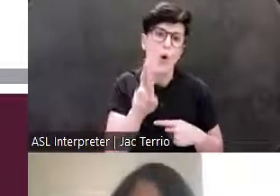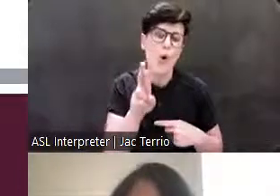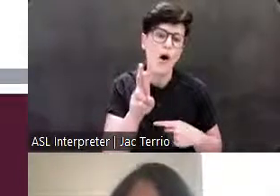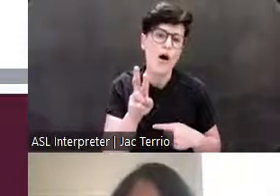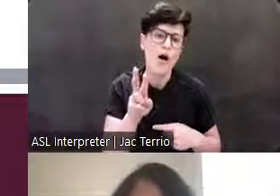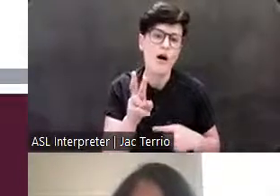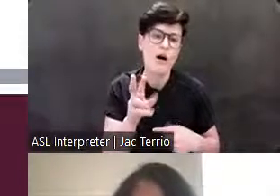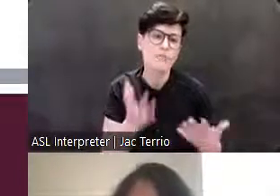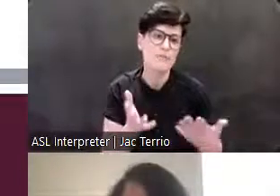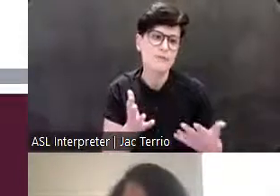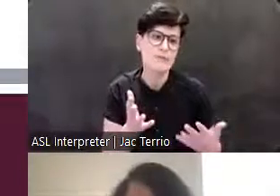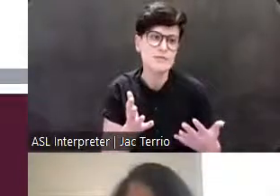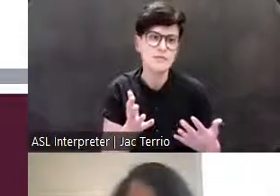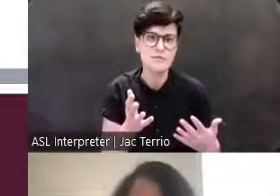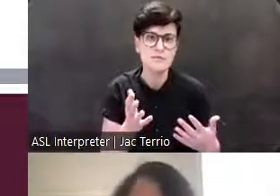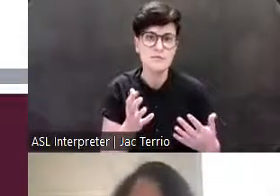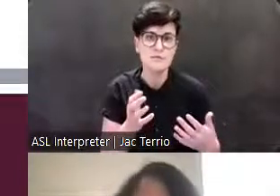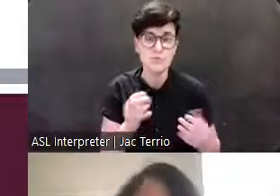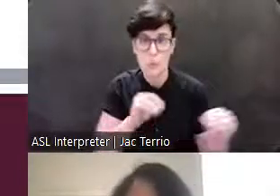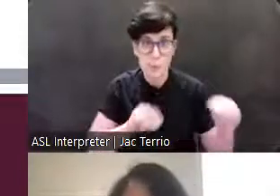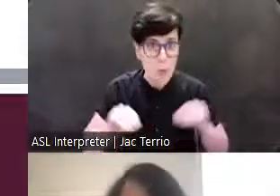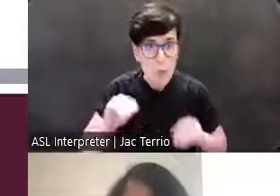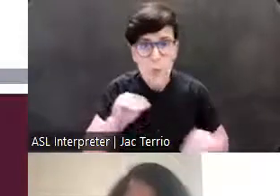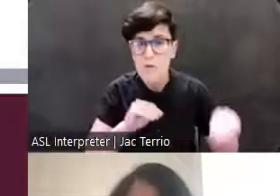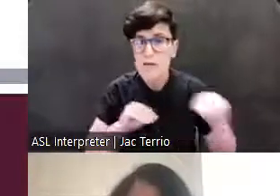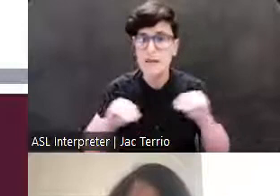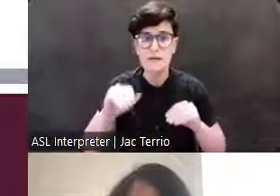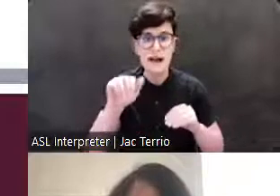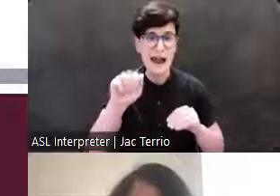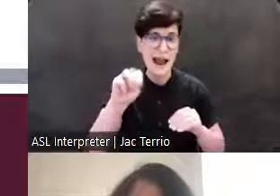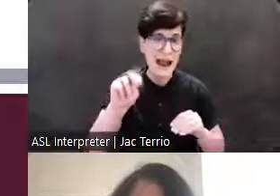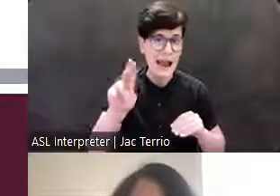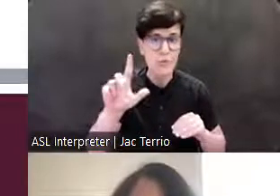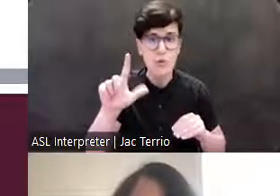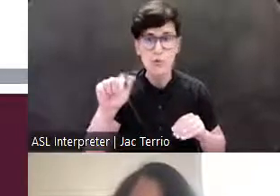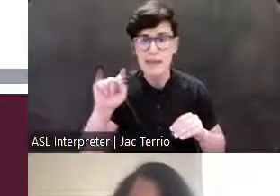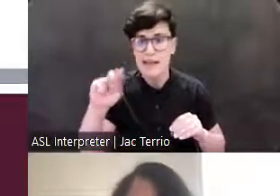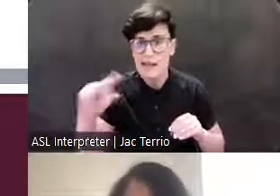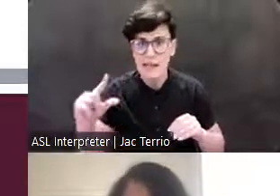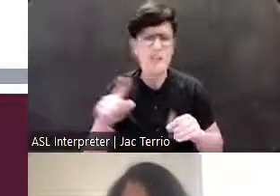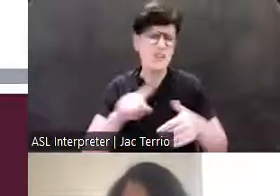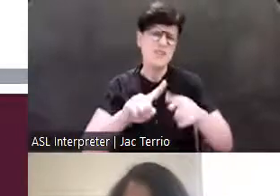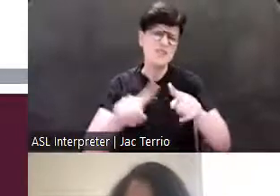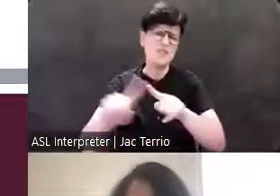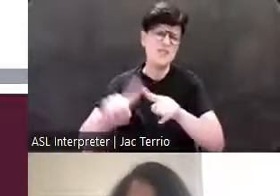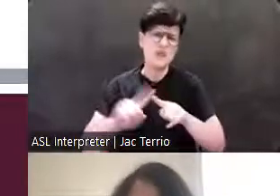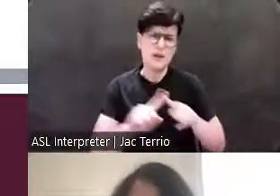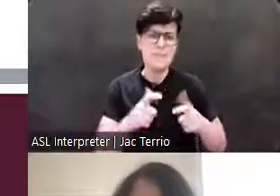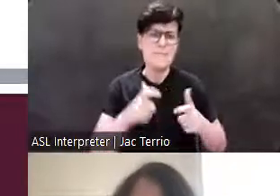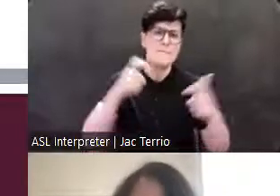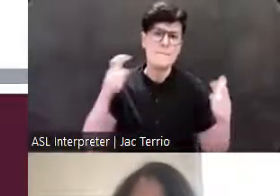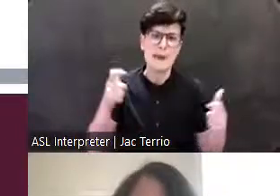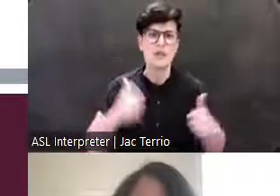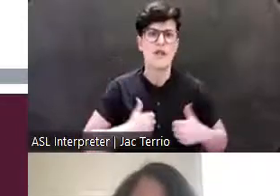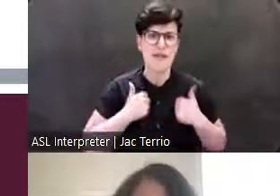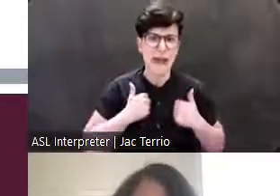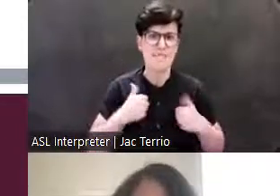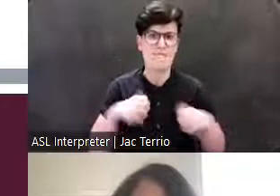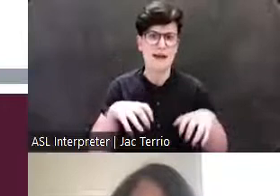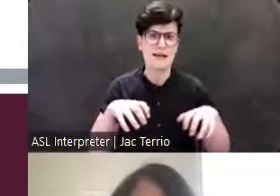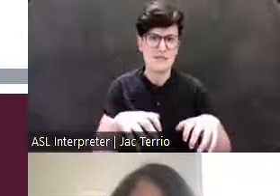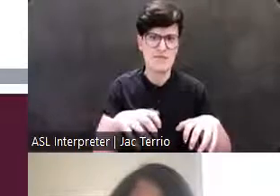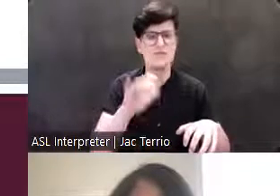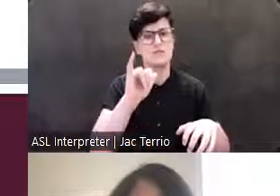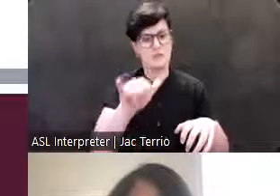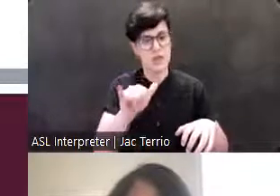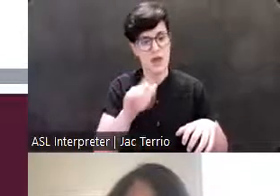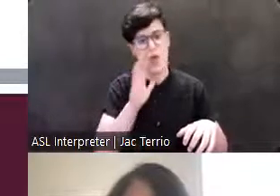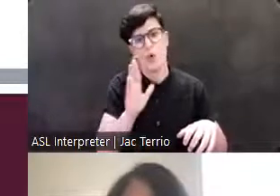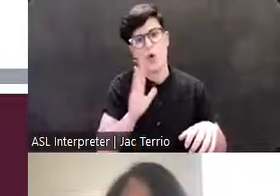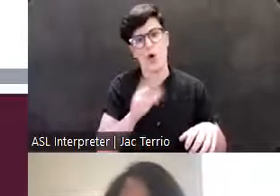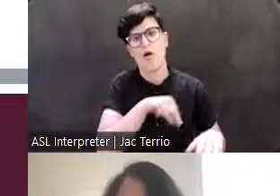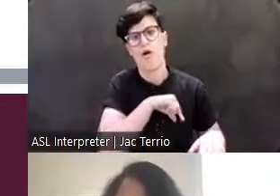These are different major life activities that would qualify a person, if somebody has